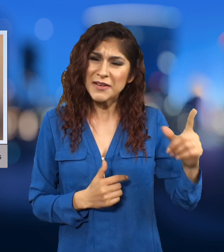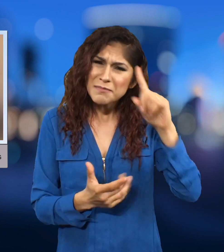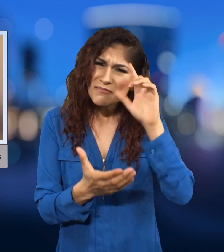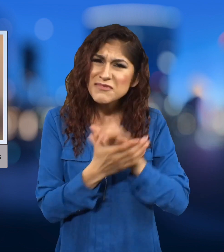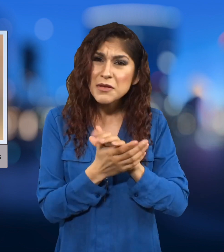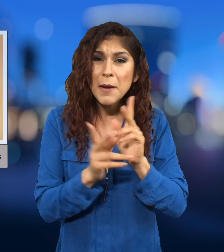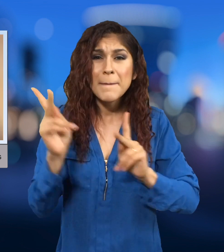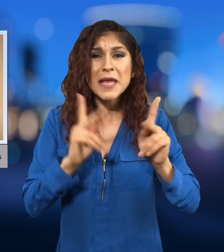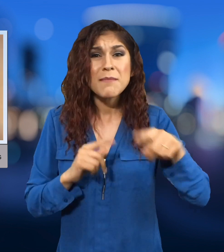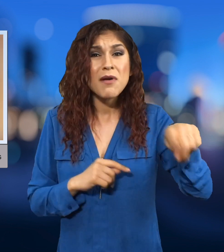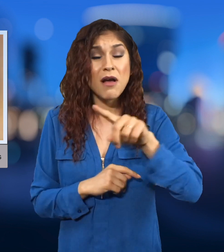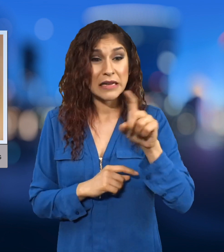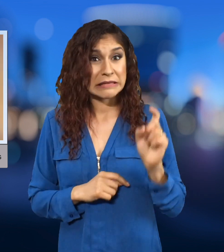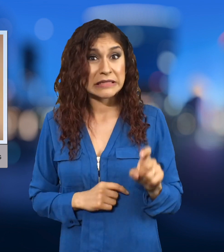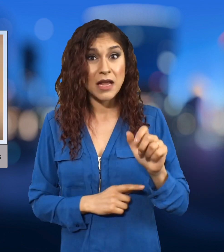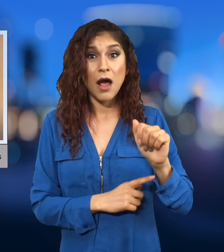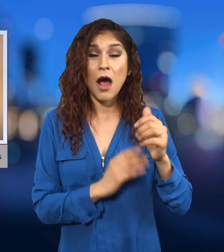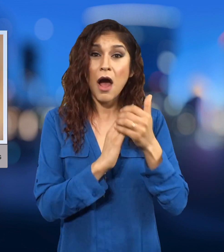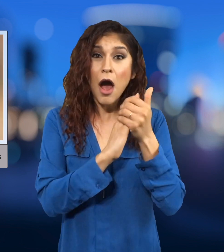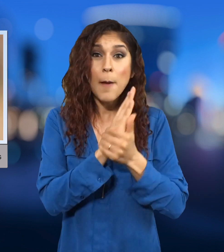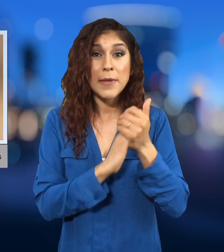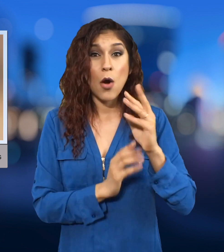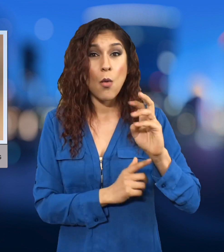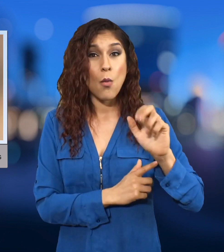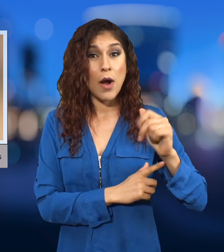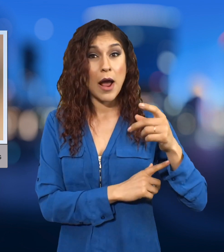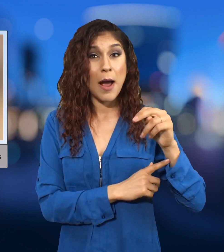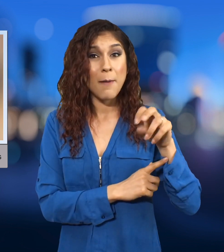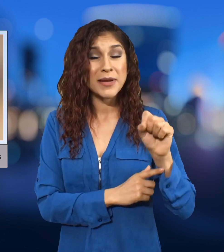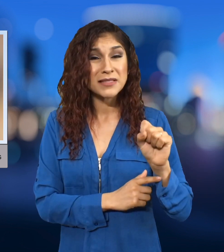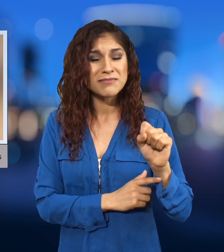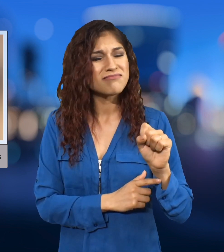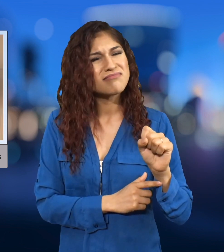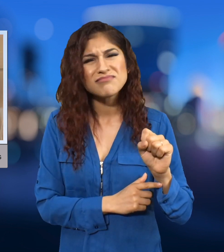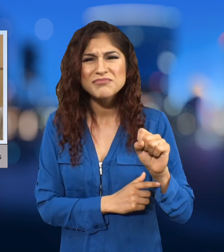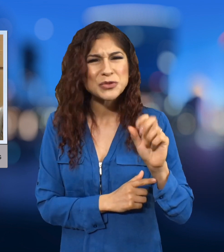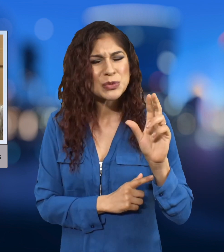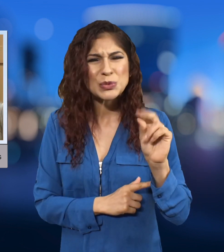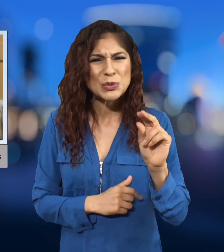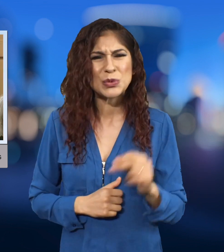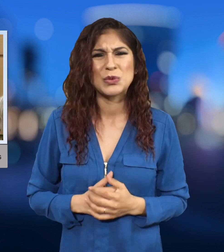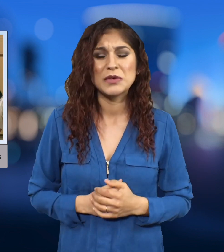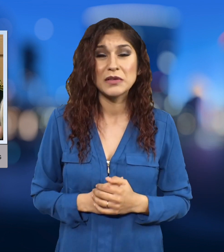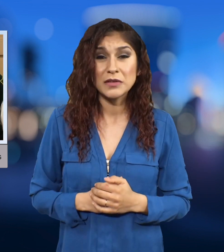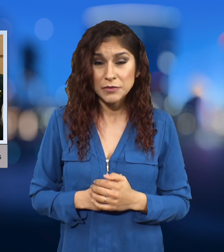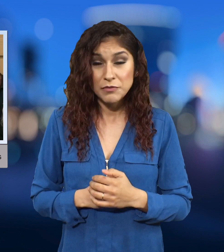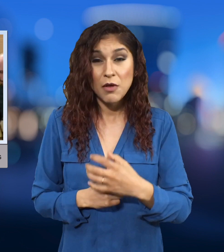She also believes people don't need automatic weapons.